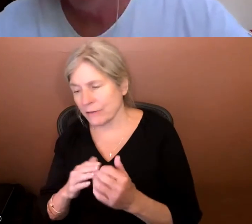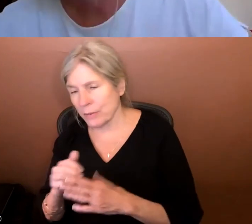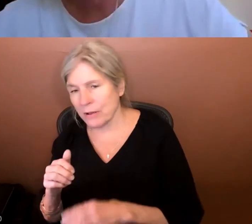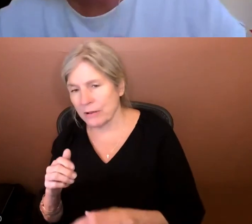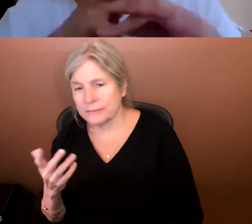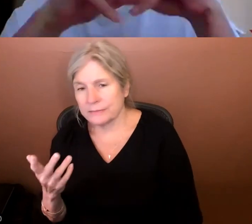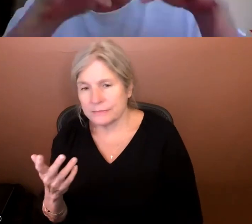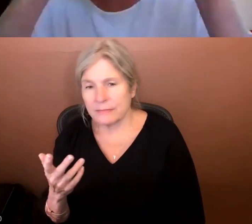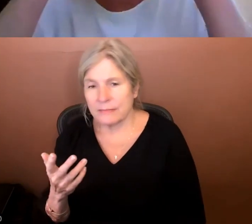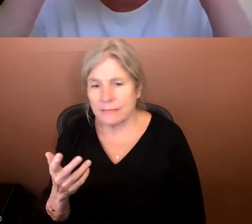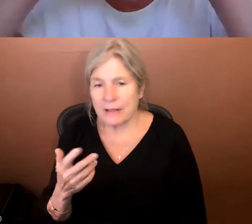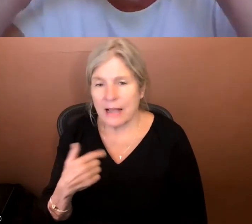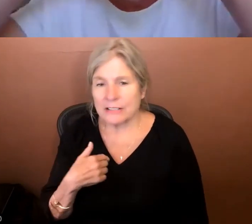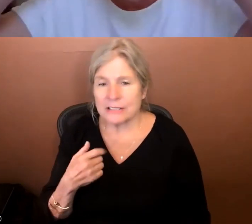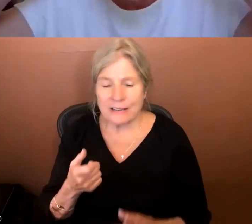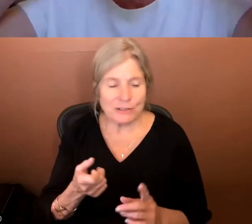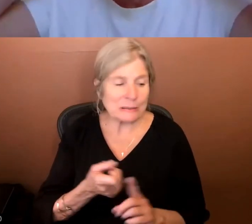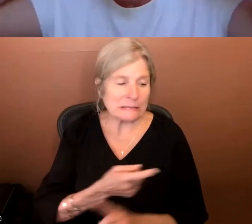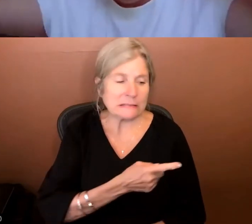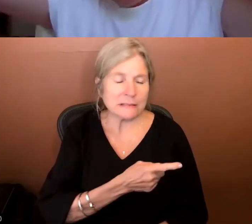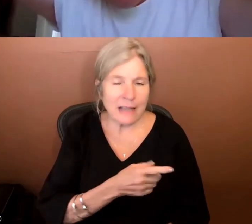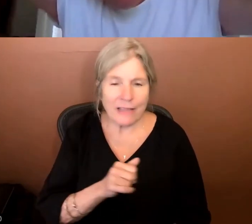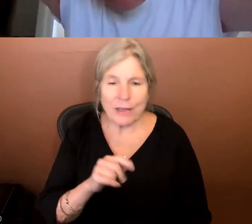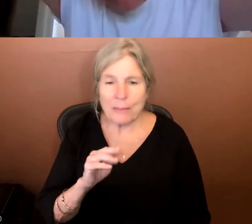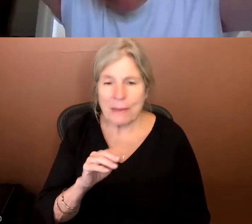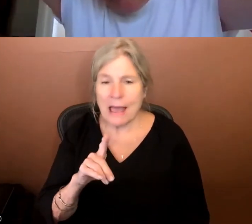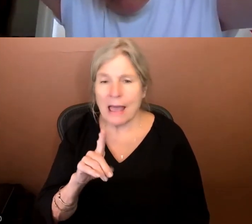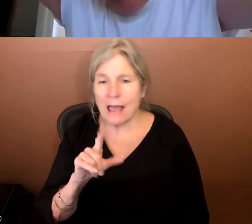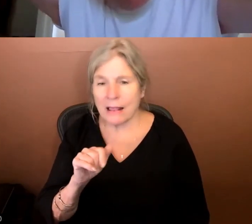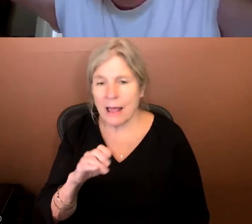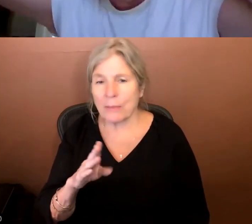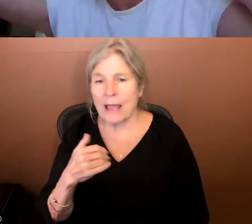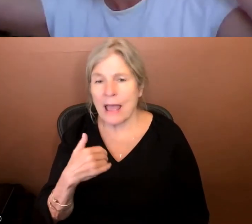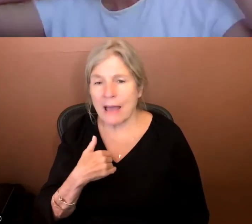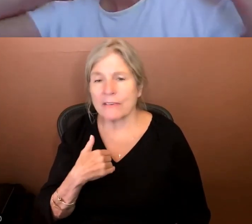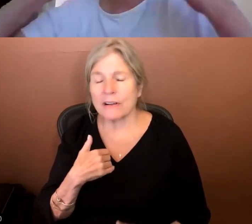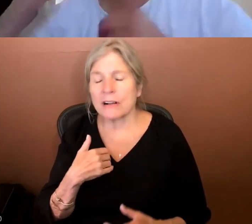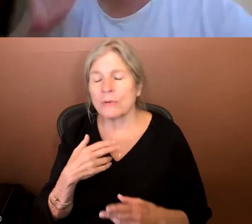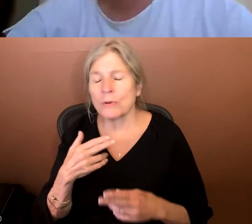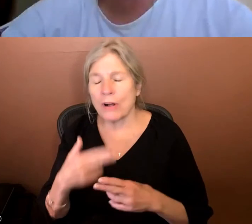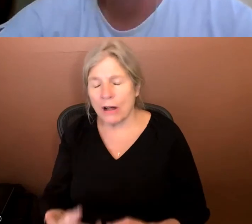A little aside at the MAD Lab we have what 's called our please touch gallery on the wall outside